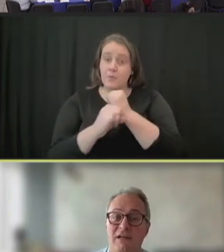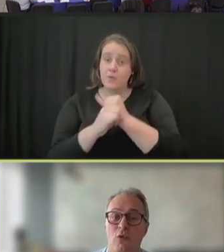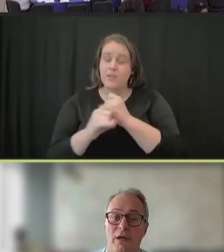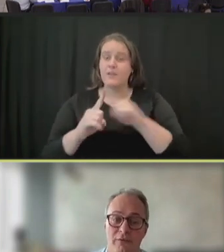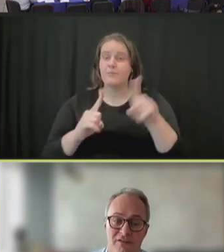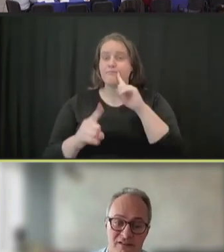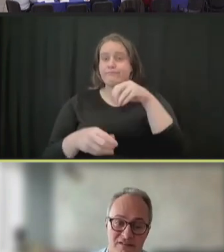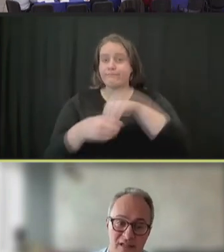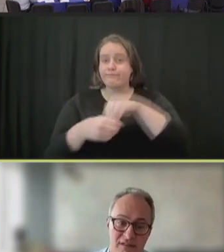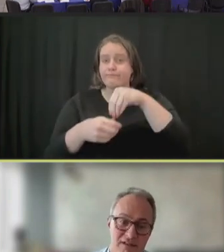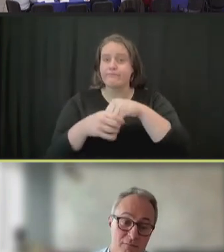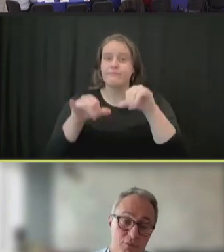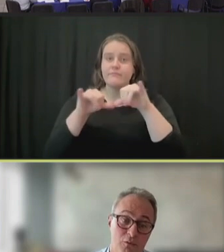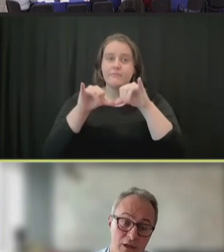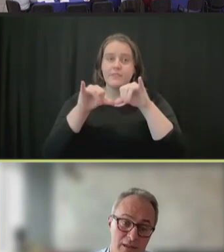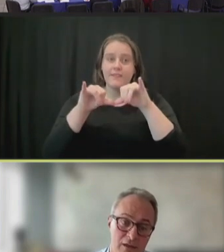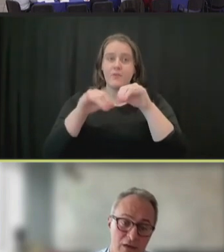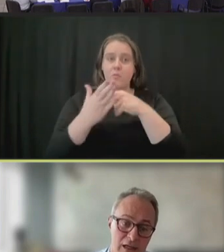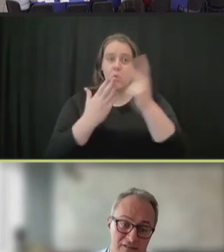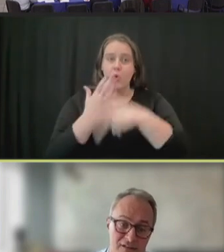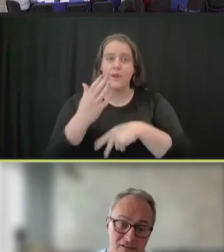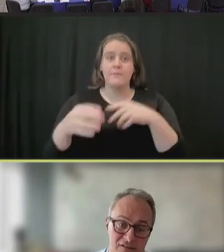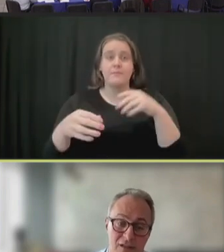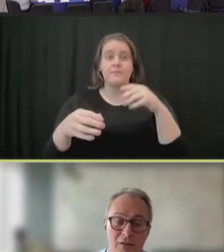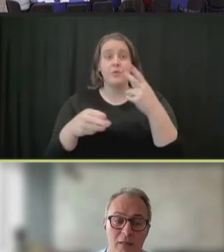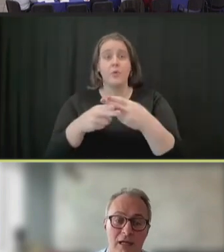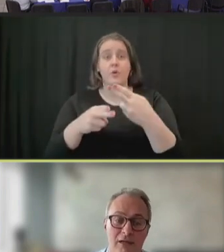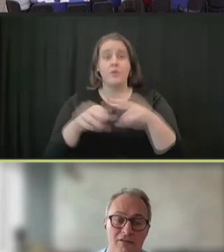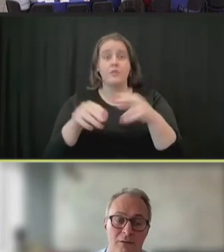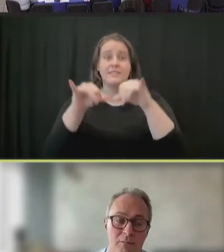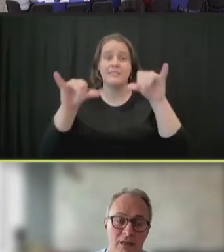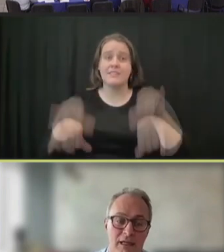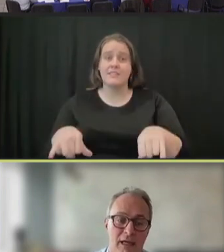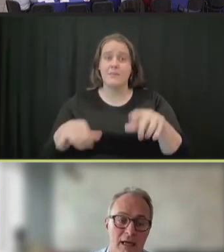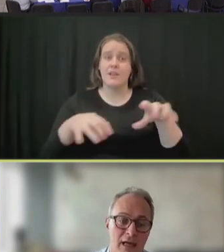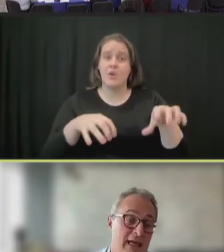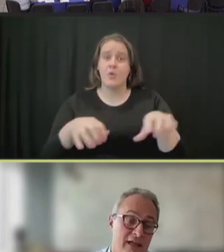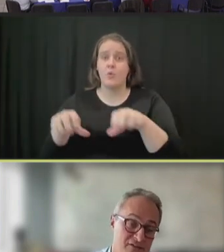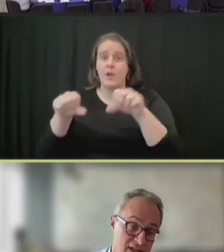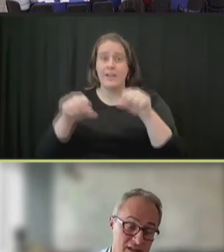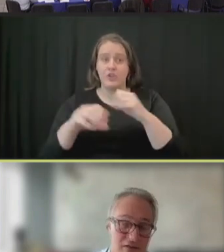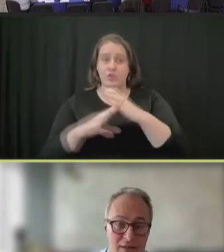acquired resistance that provides the long, lasting signaling mechanism against secondary